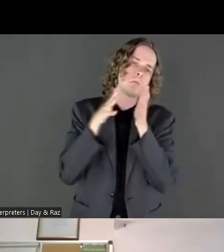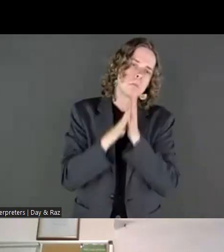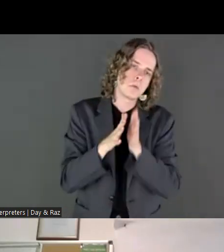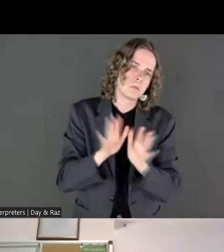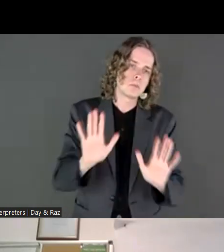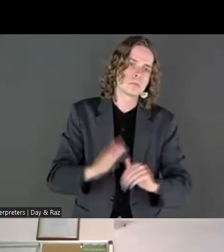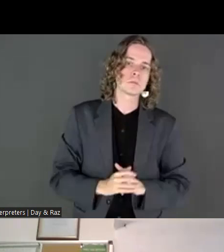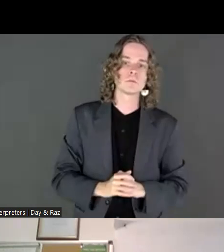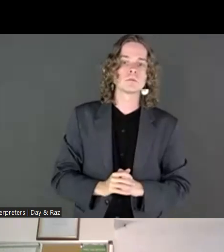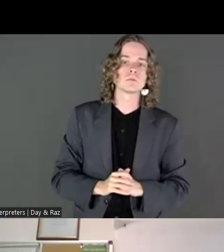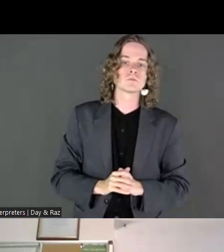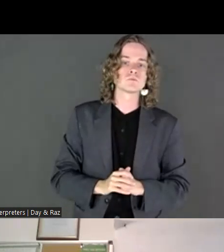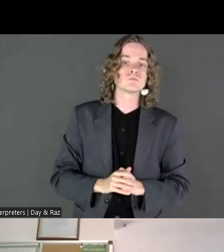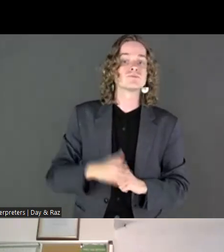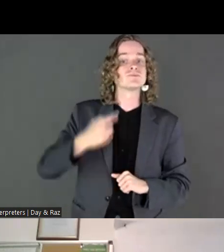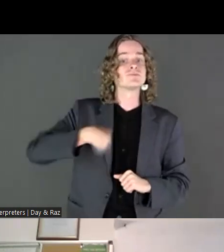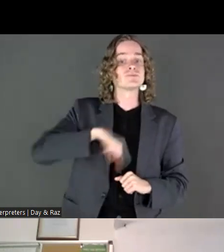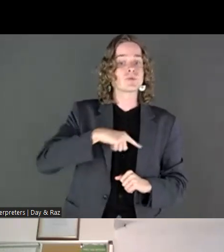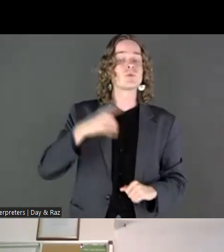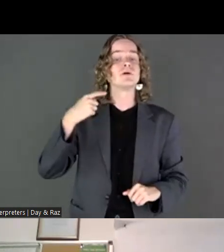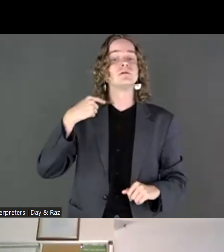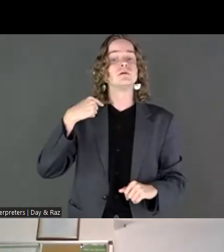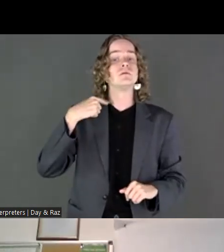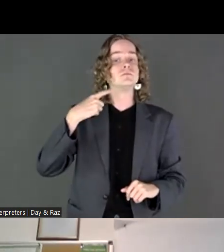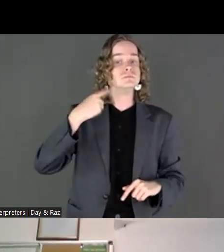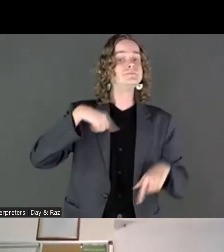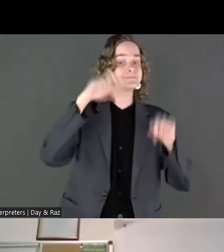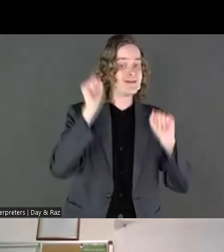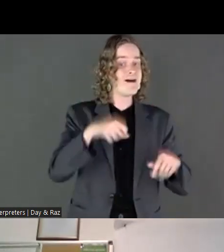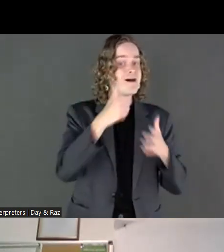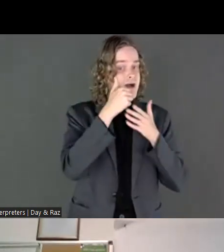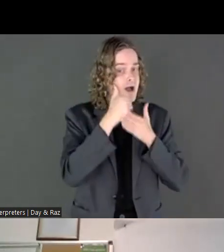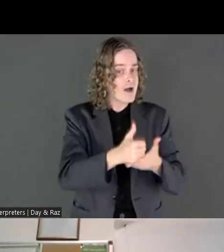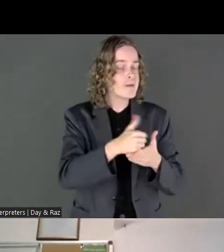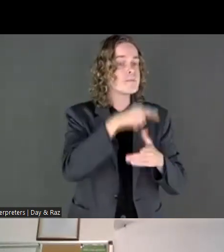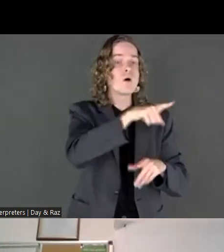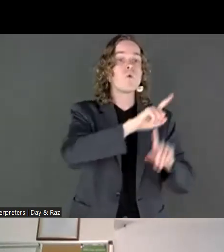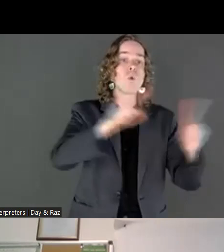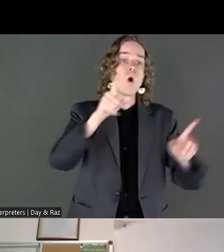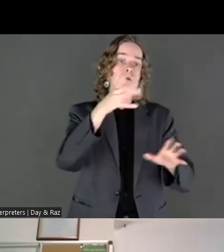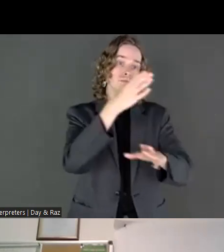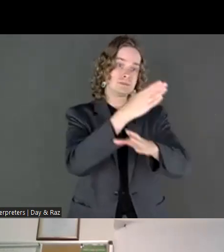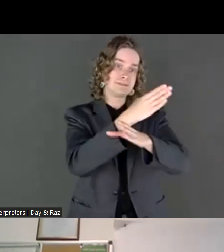helping one disabled person. So again, you know, looking at quantity rather than, you know, being